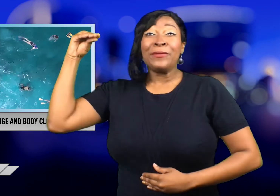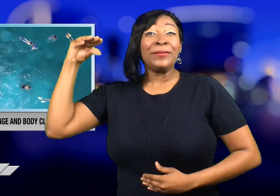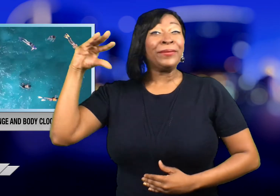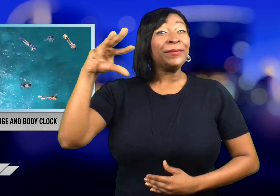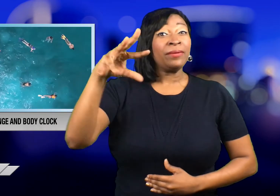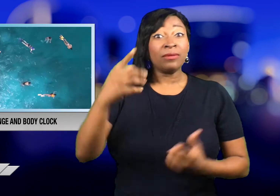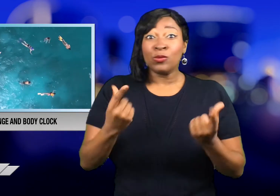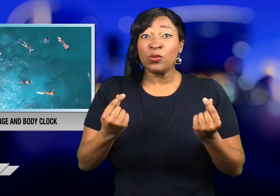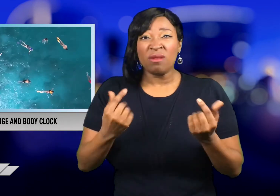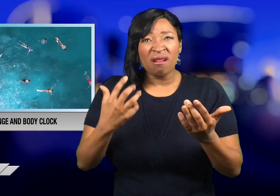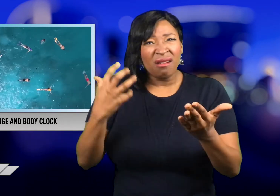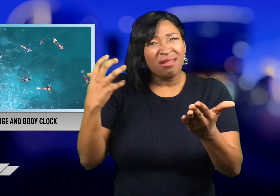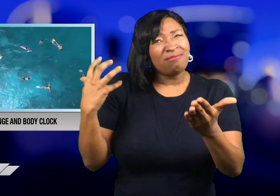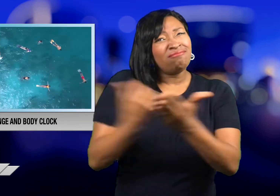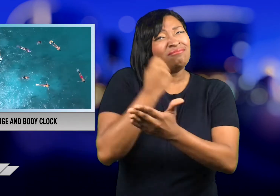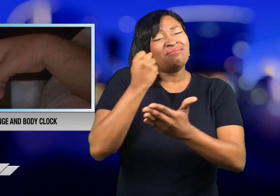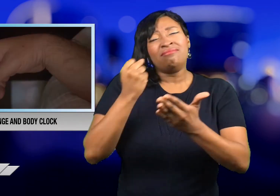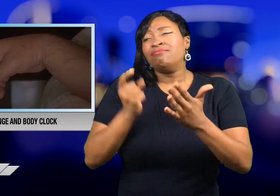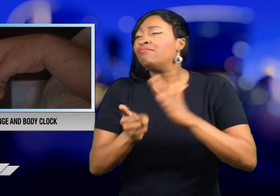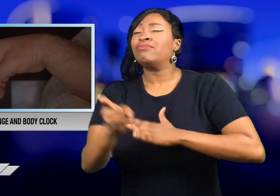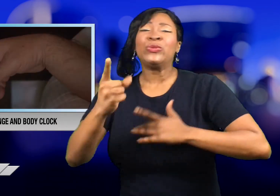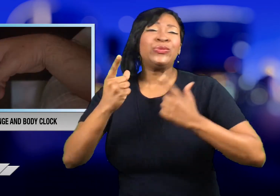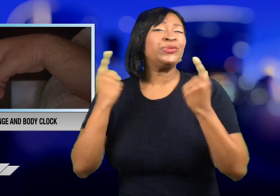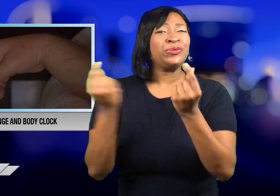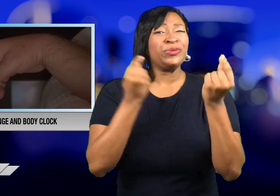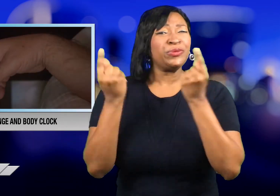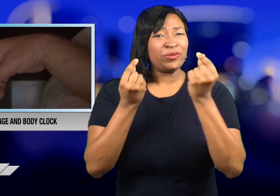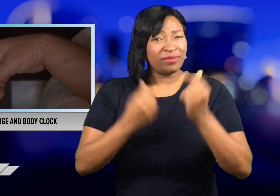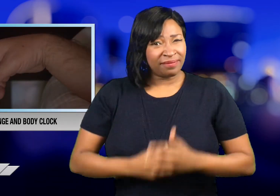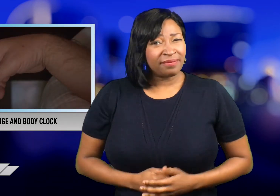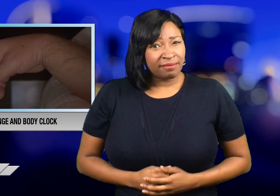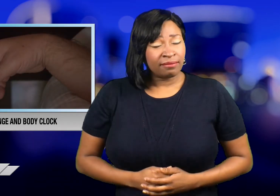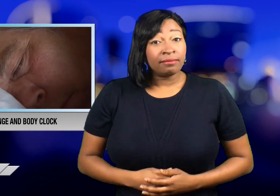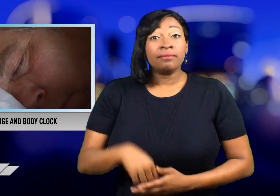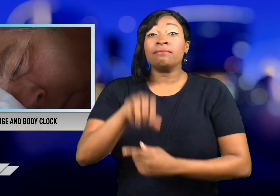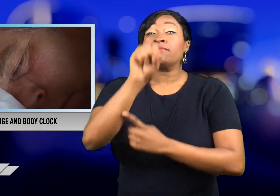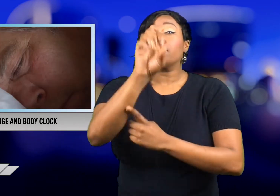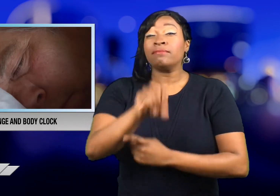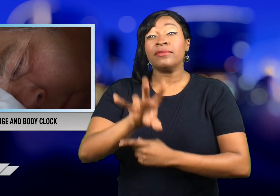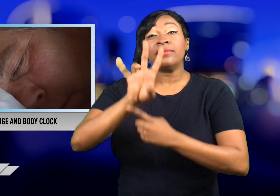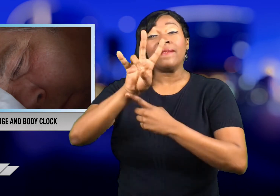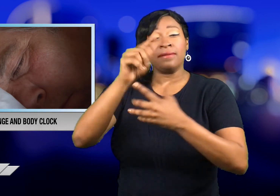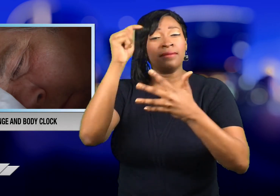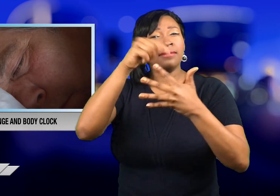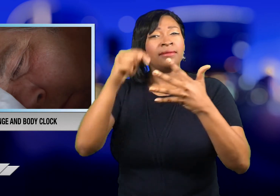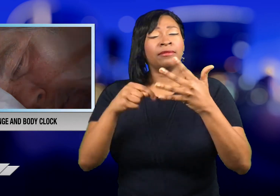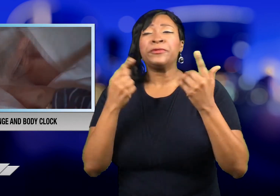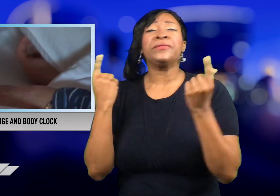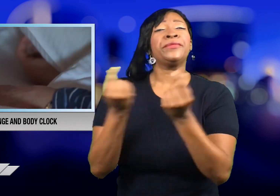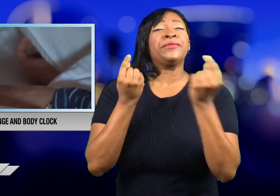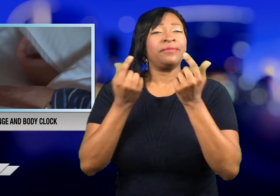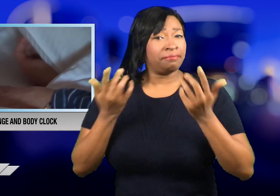to make the most of your day like